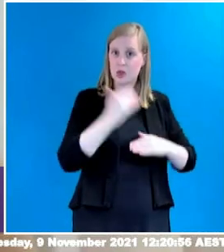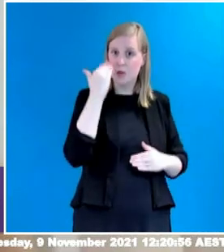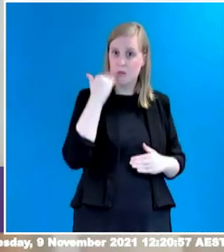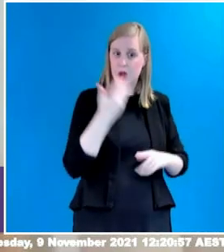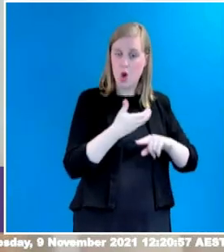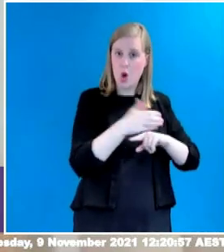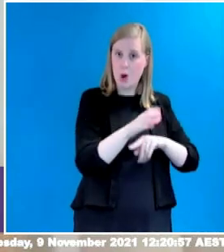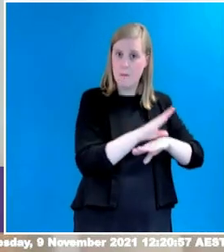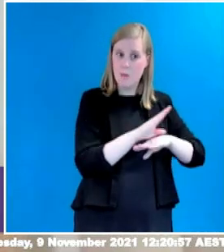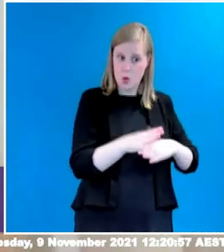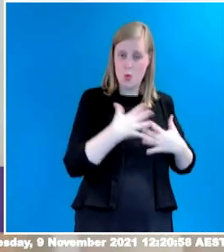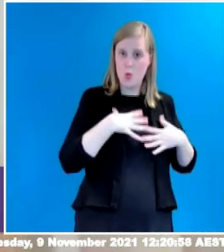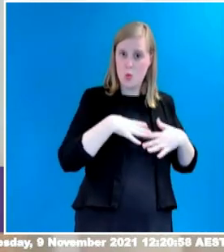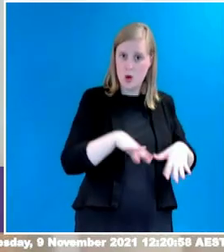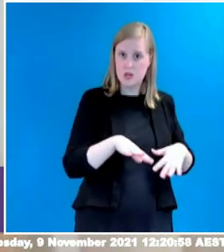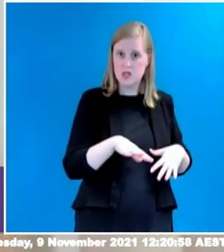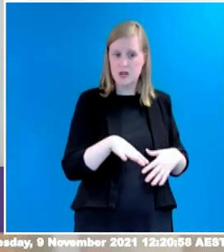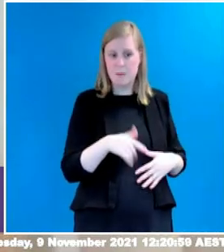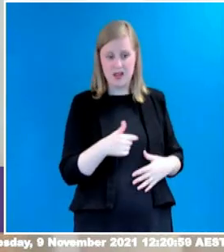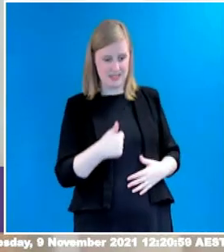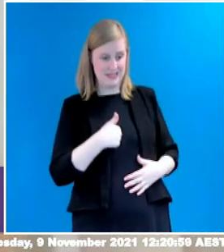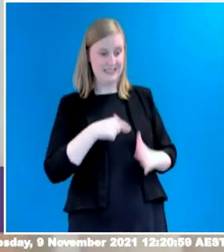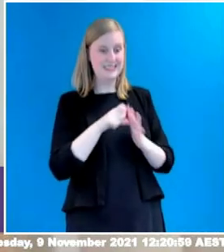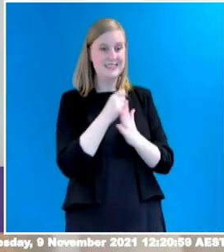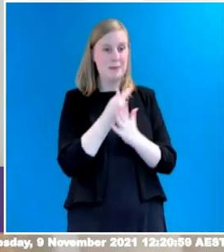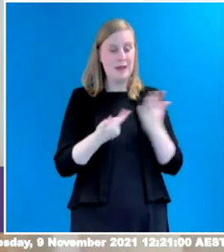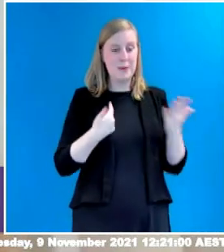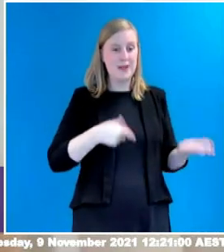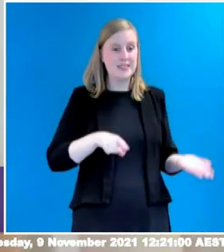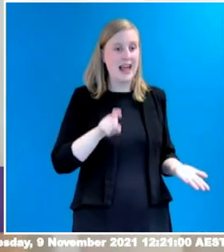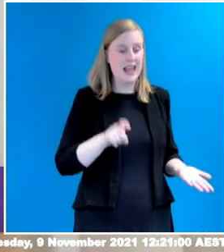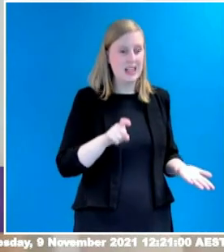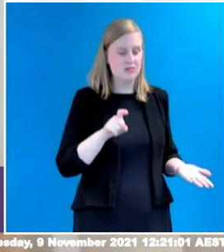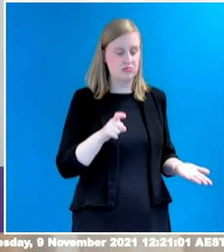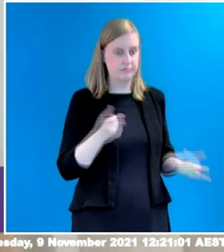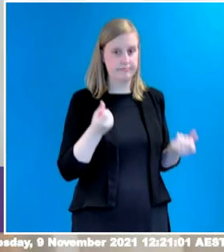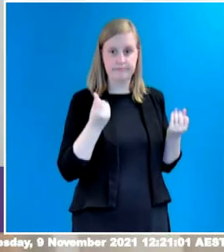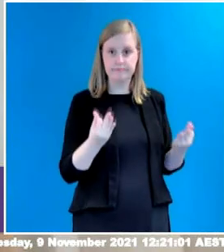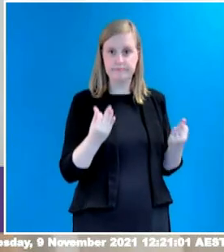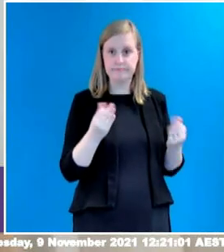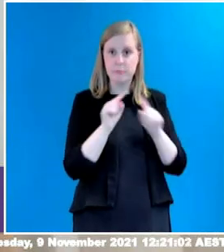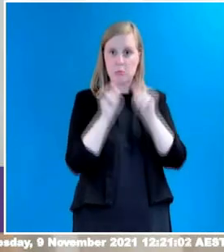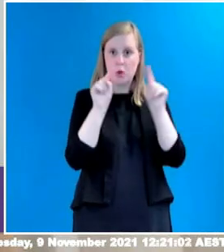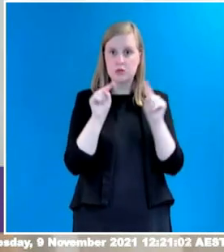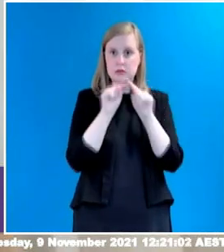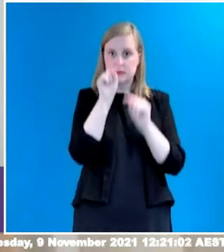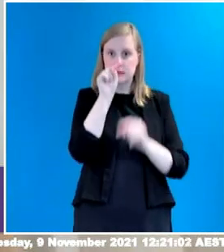Yet there is no box to tick when we sign up for BoardLinks which says "I identify as a disabled women".